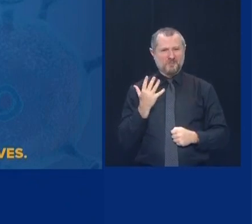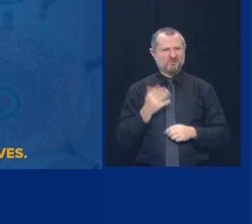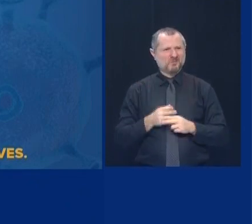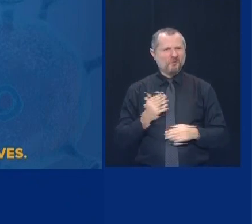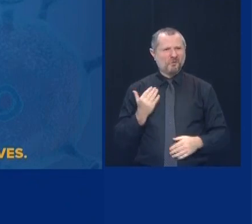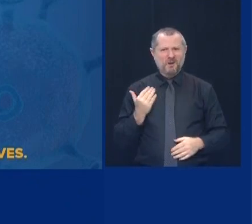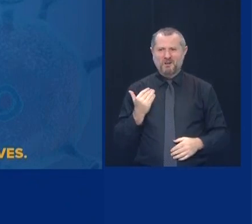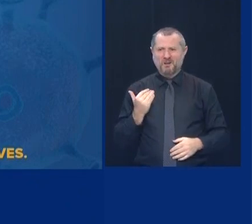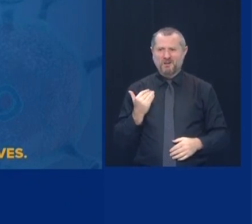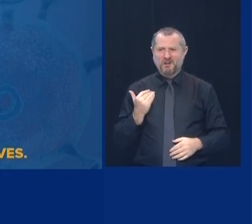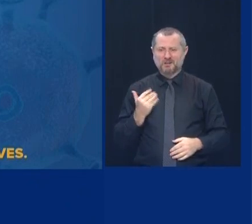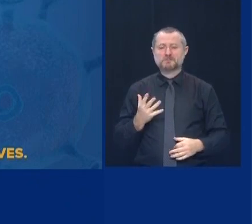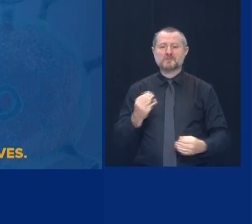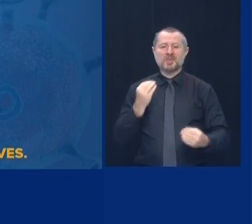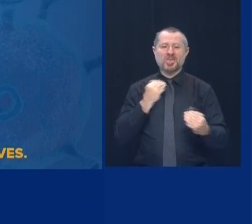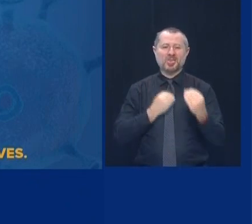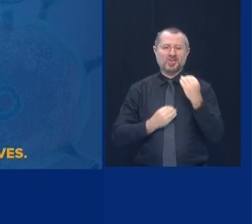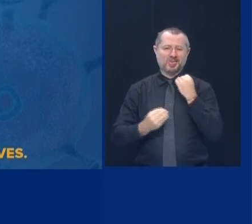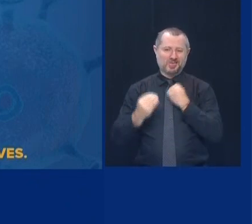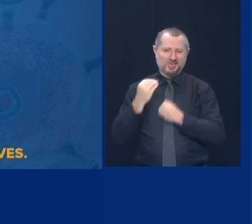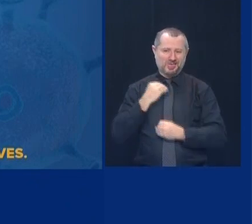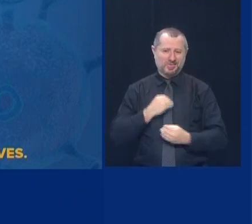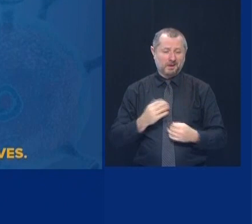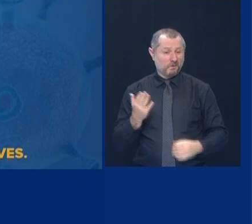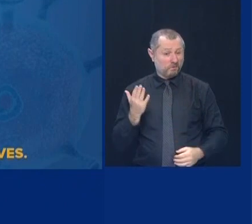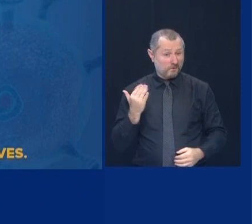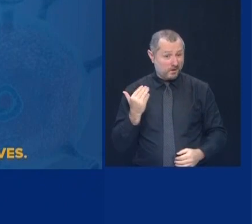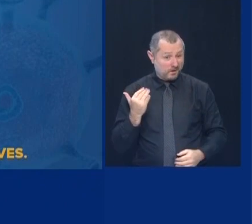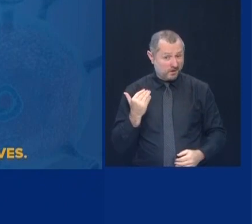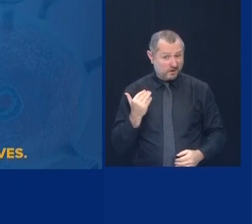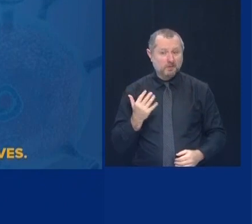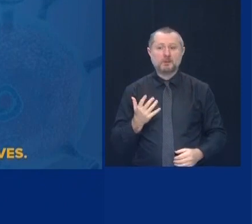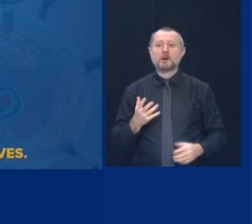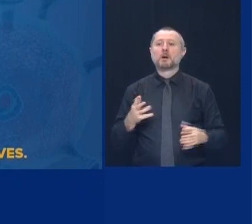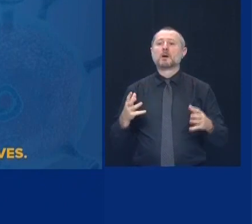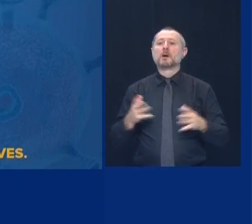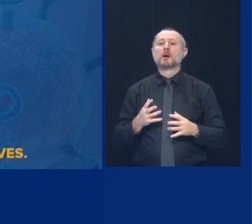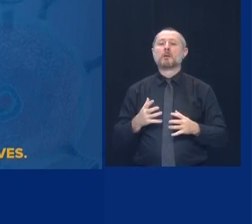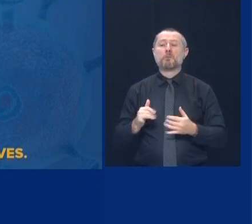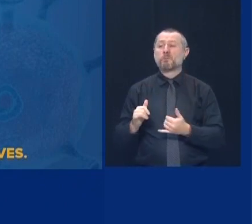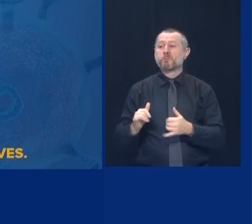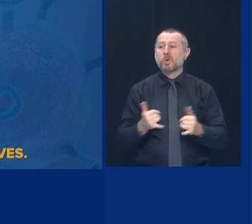SOCIAL BEHAVIOR OF THE SEASON.e1 PEOPLE PUT ONq AVERAGE OF FIVE POUNDS. WHY? BECAUSE THEY'RE EATING A LOT.